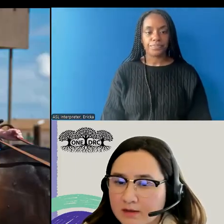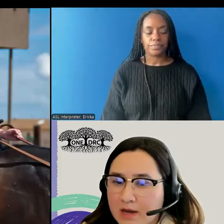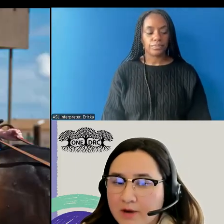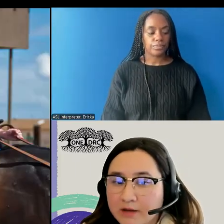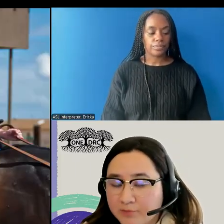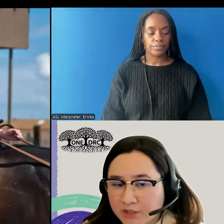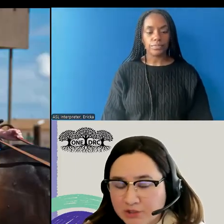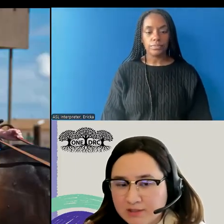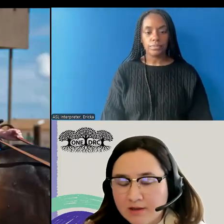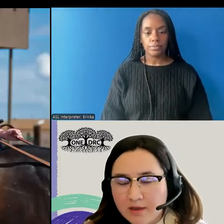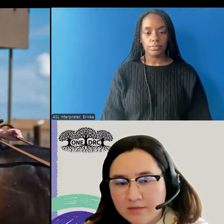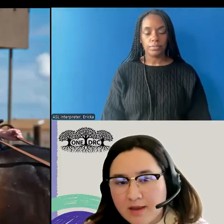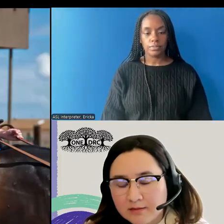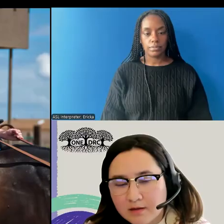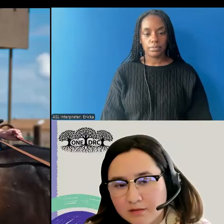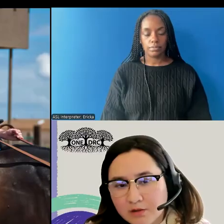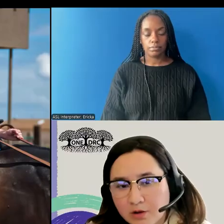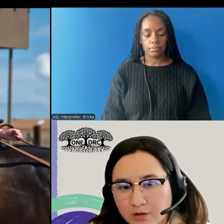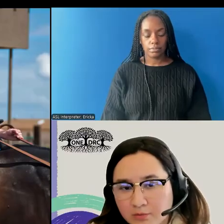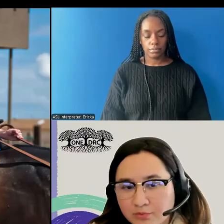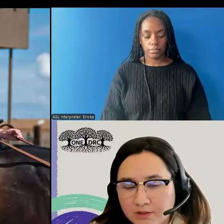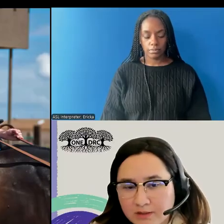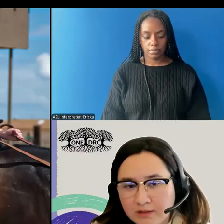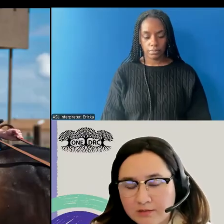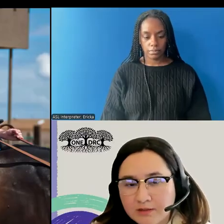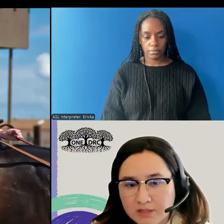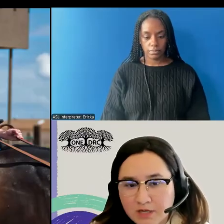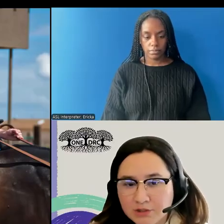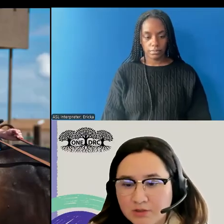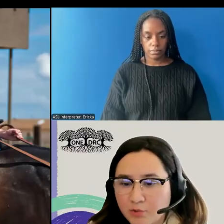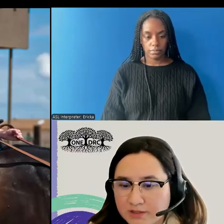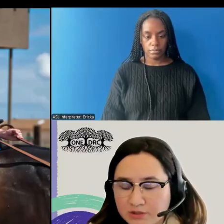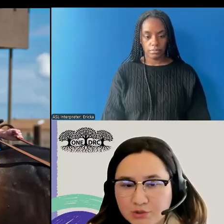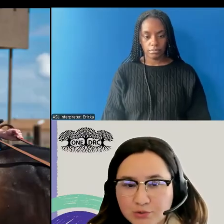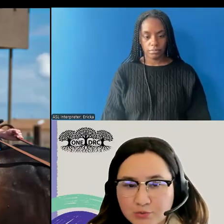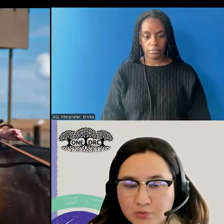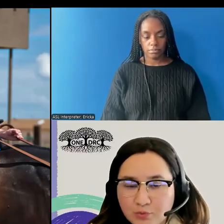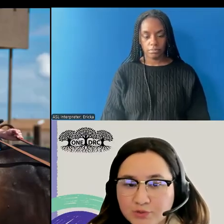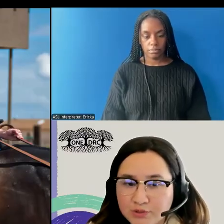Now, I've mentioned that the law really the intention was to reduce